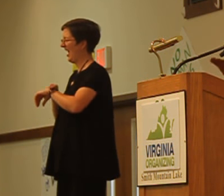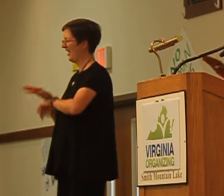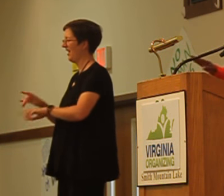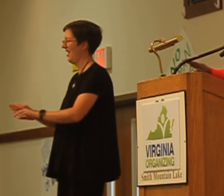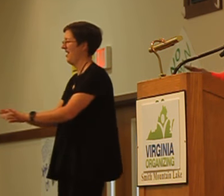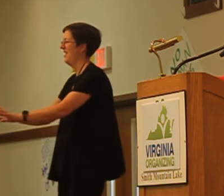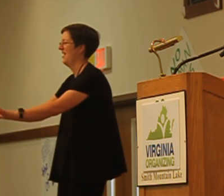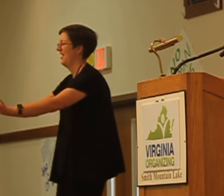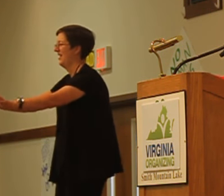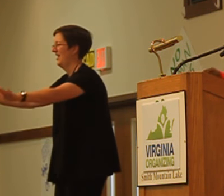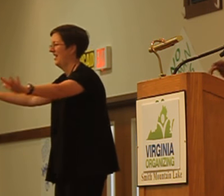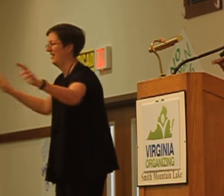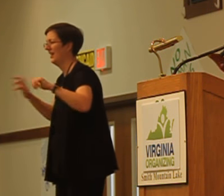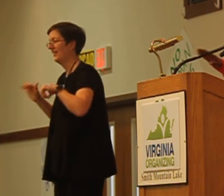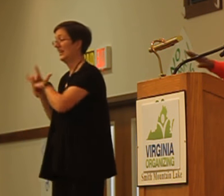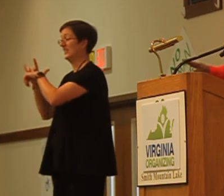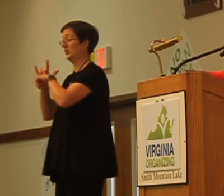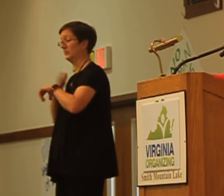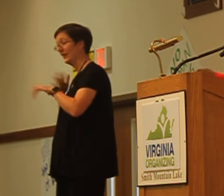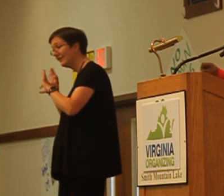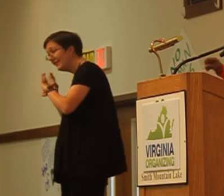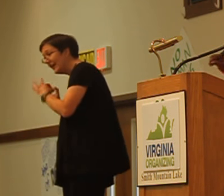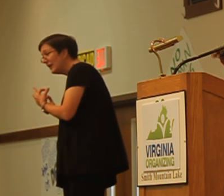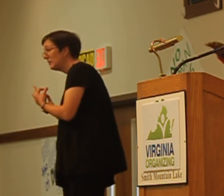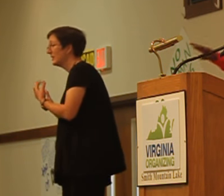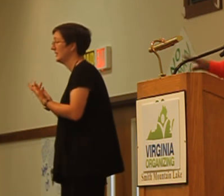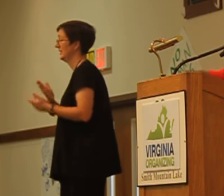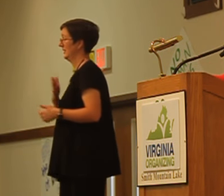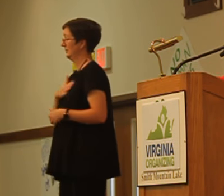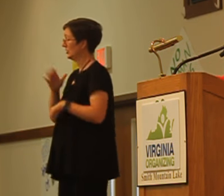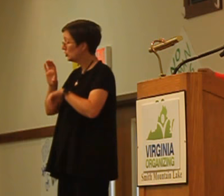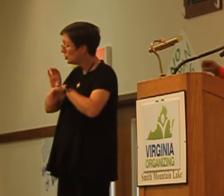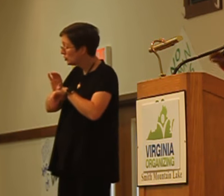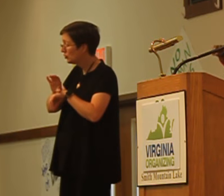and touched my family, my church, my community,